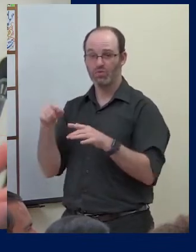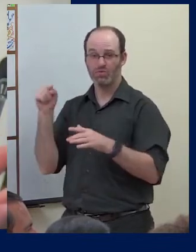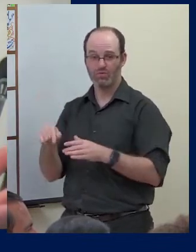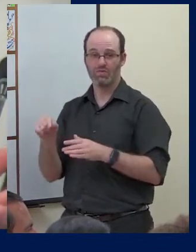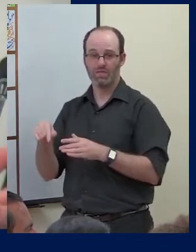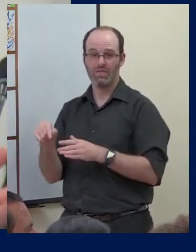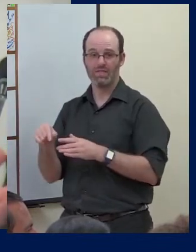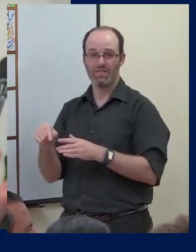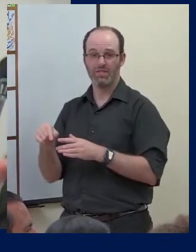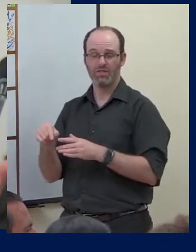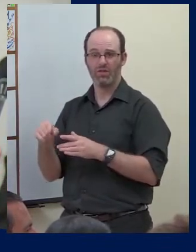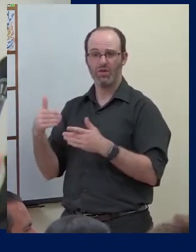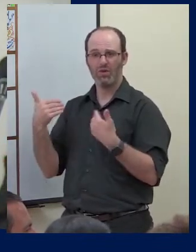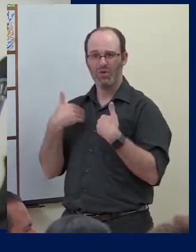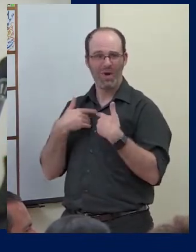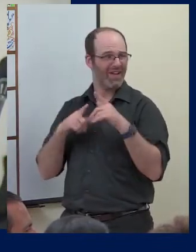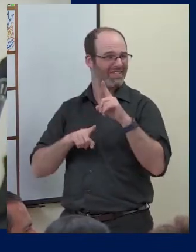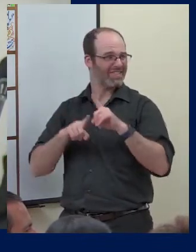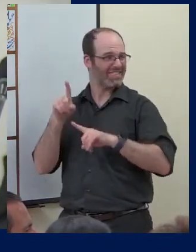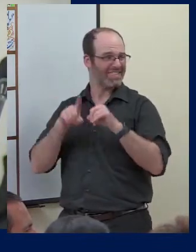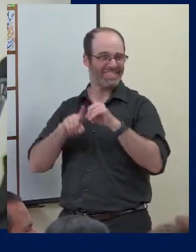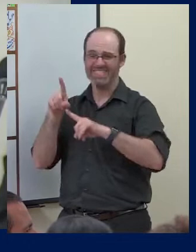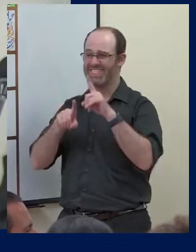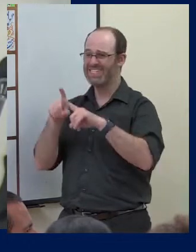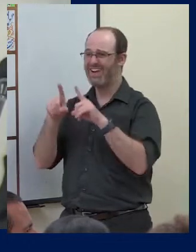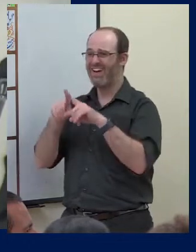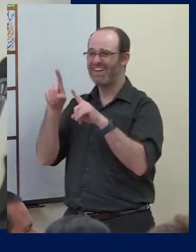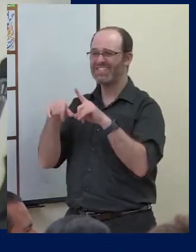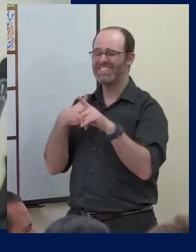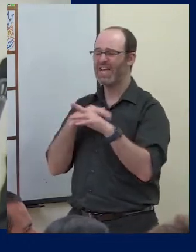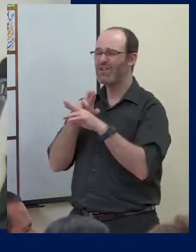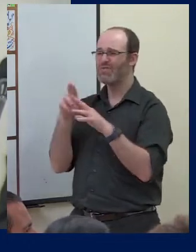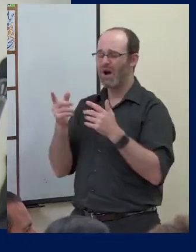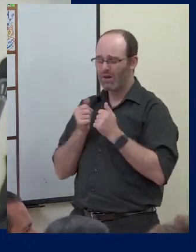You have stars that are just waiting to come out of their shell.